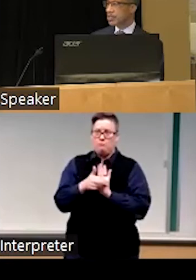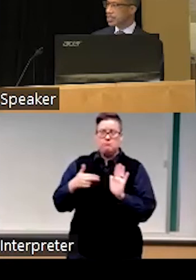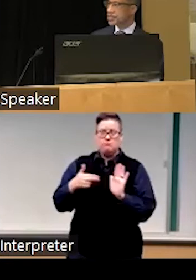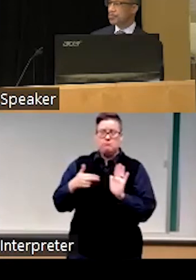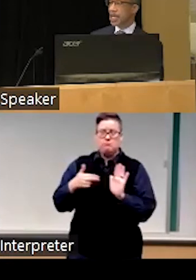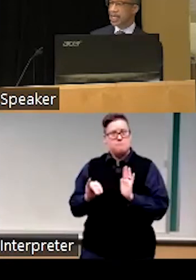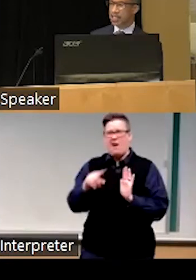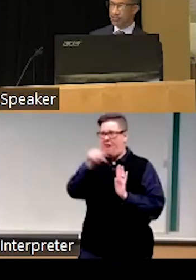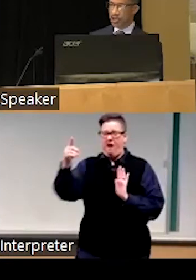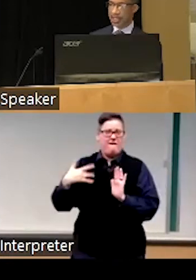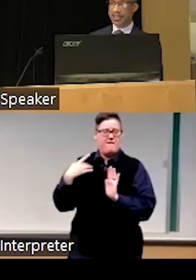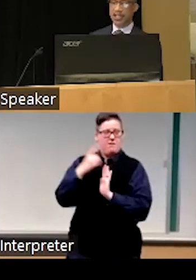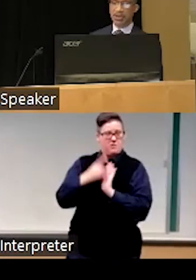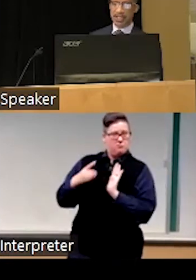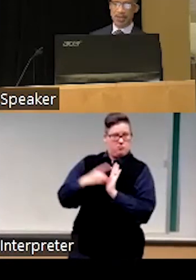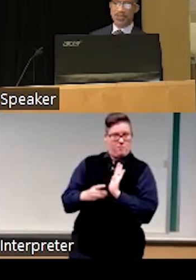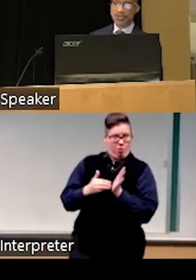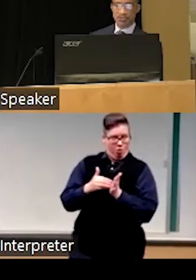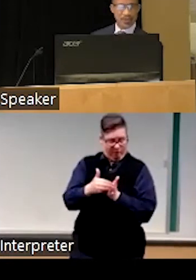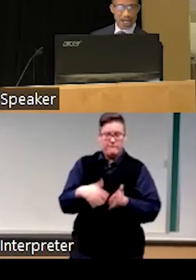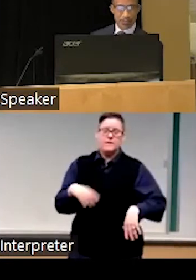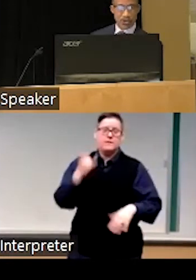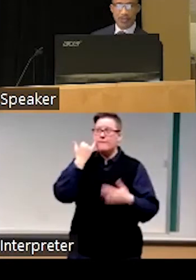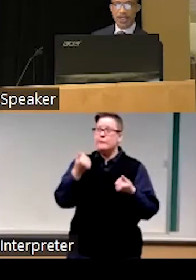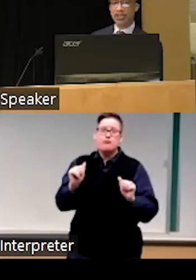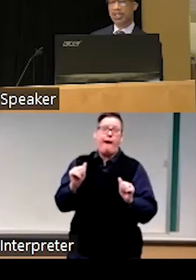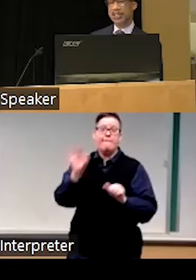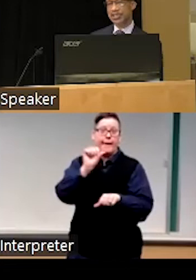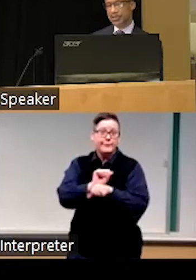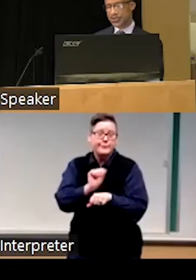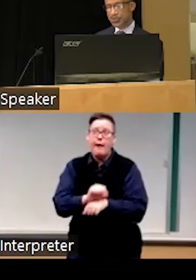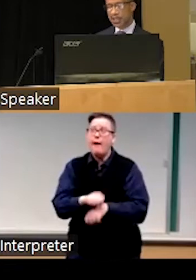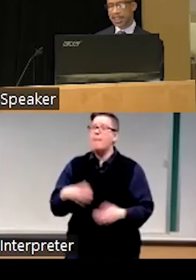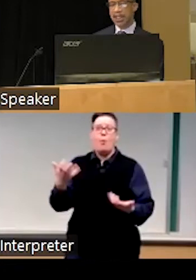mental illness may confront in their attempts to gain employment or continue their schooling